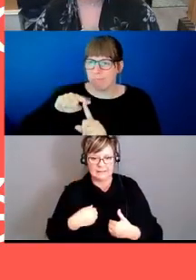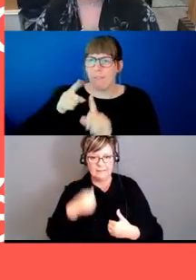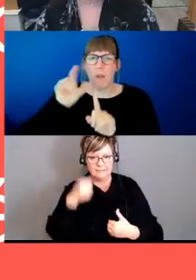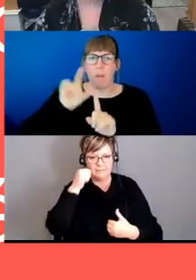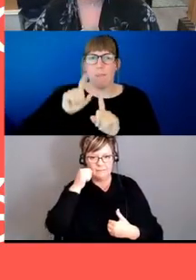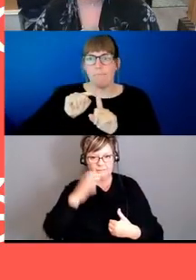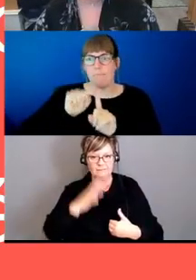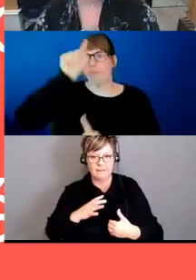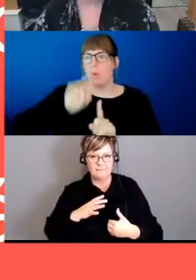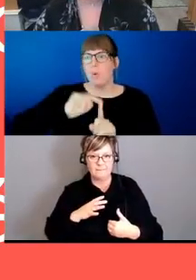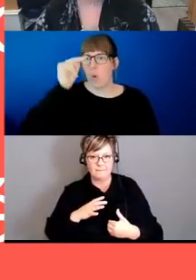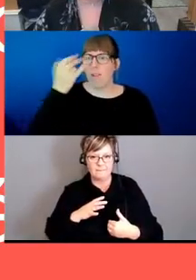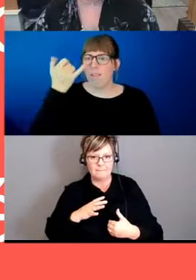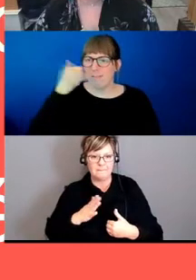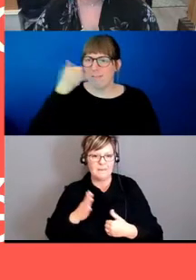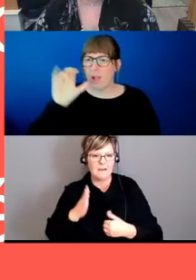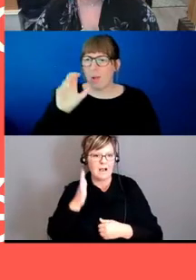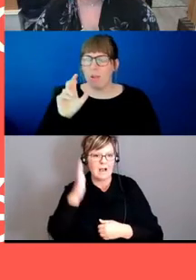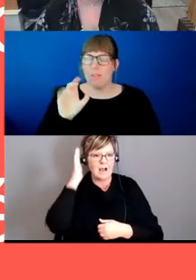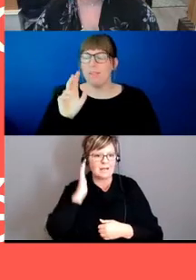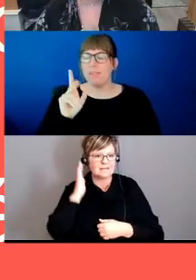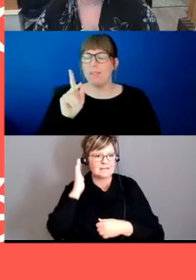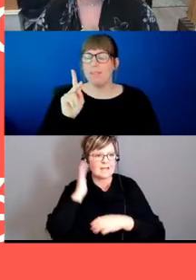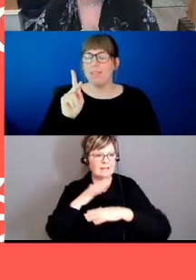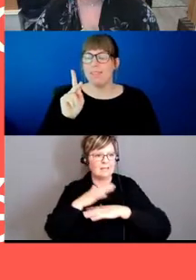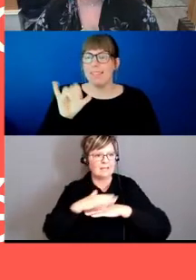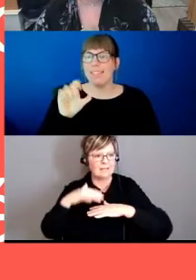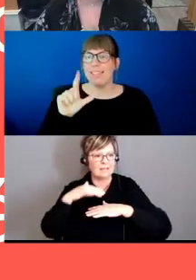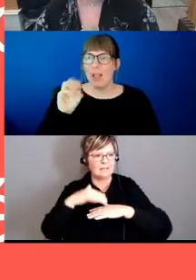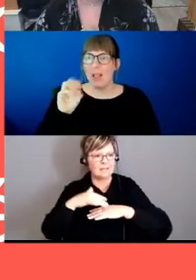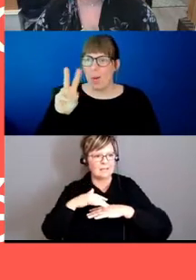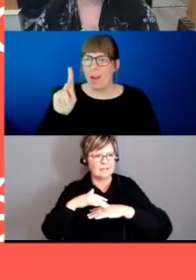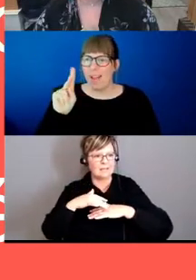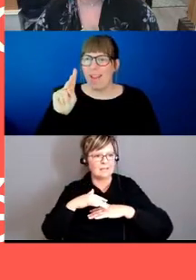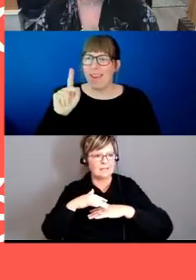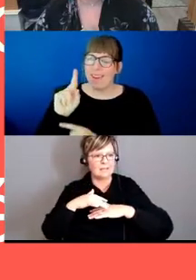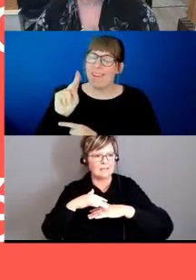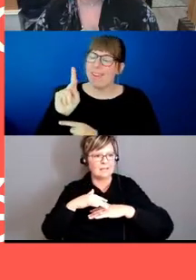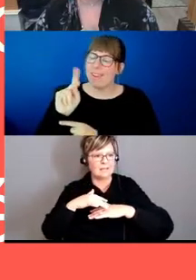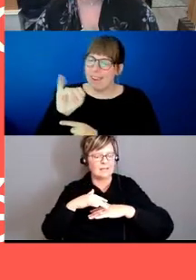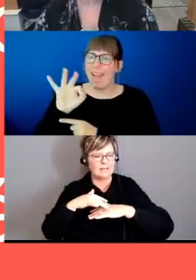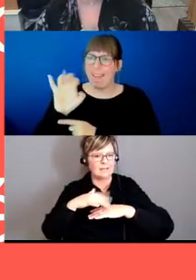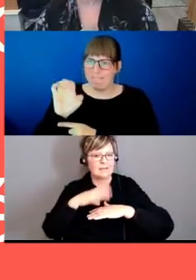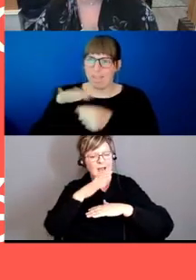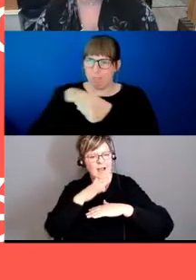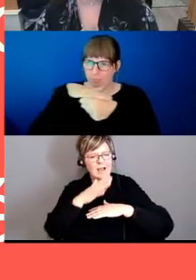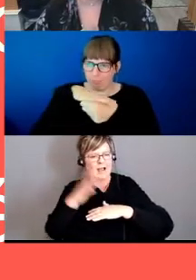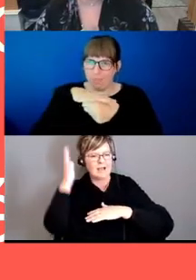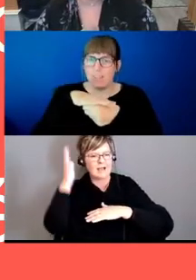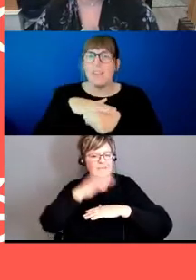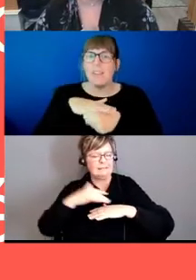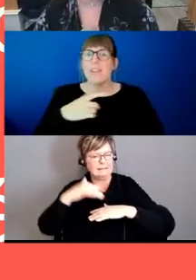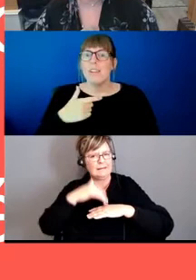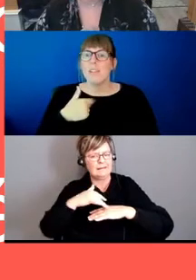FROM THE UNCEDED TERRITORIES OF THE COAST SALISH PEOPLES, TERRITORIAL ACKNOWLEDGMENTS